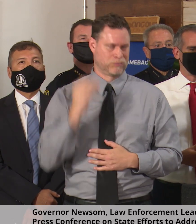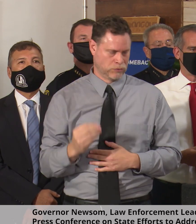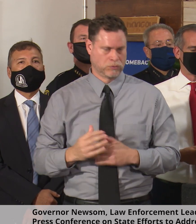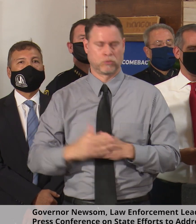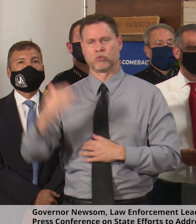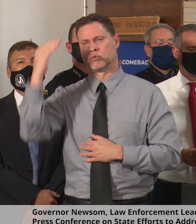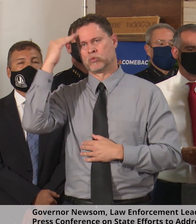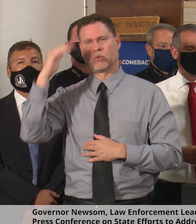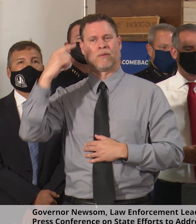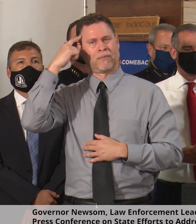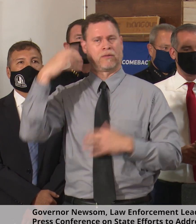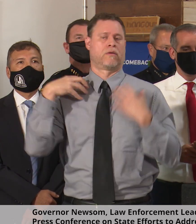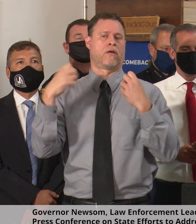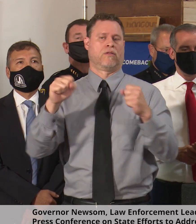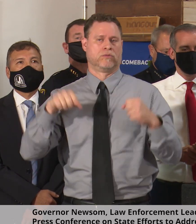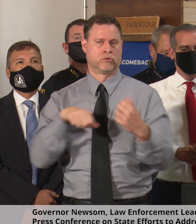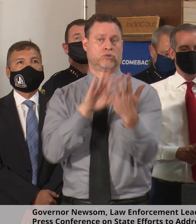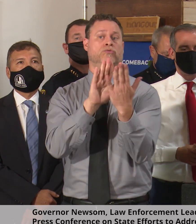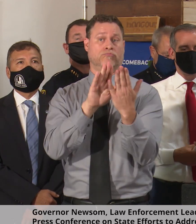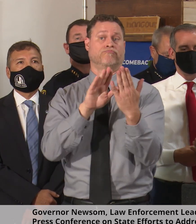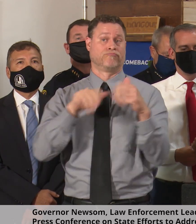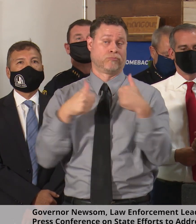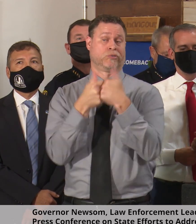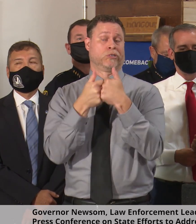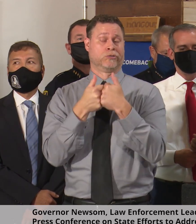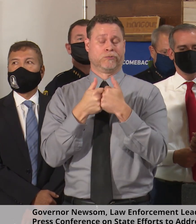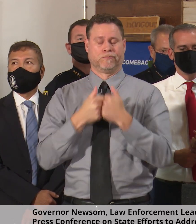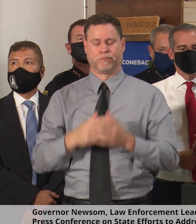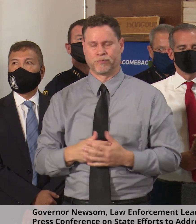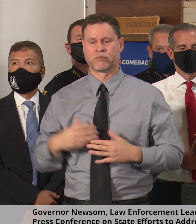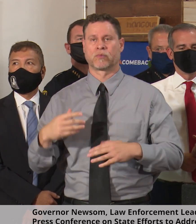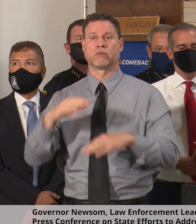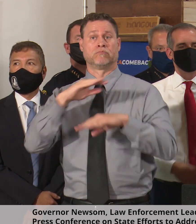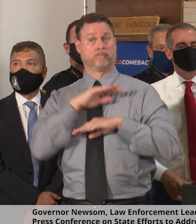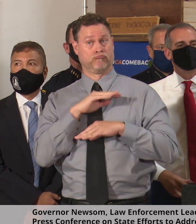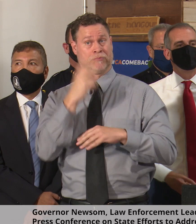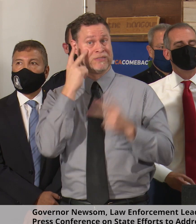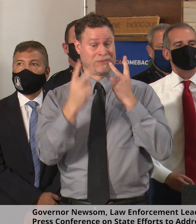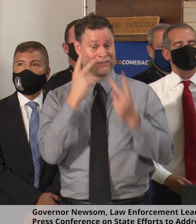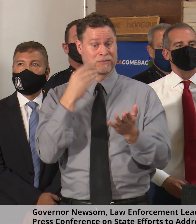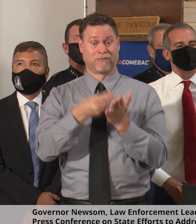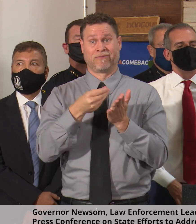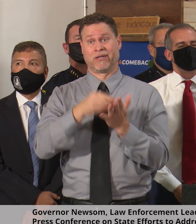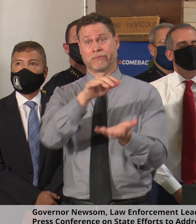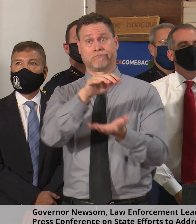health challenges that our state faces I was pleased to see the funding for mental health